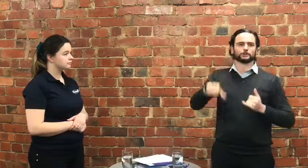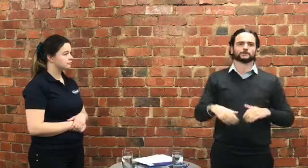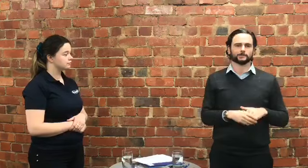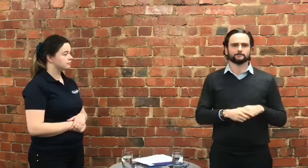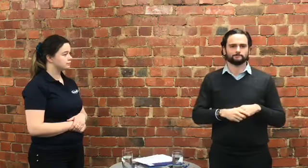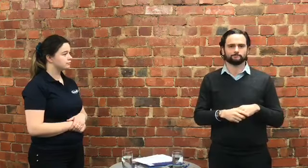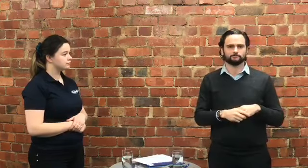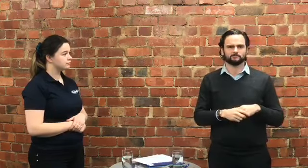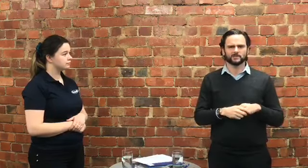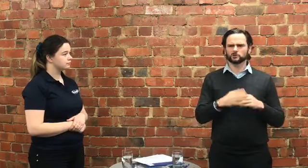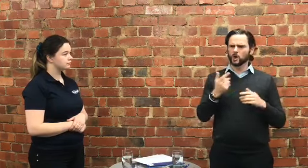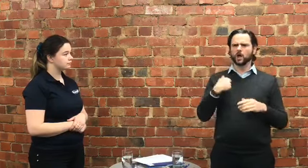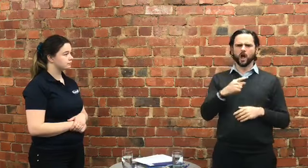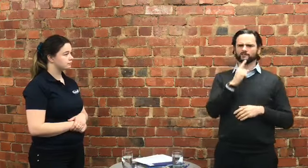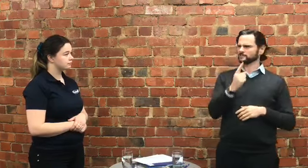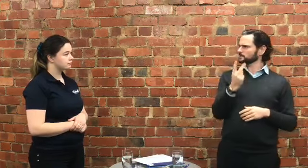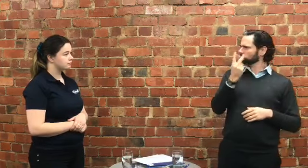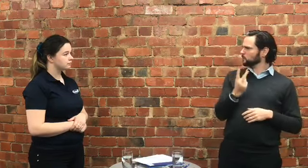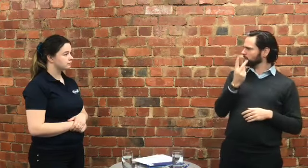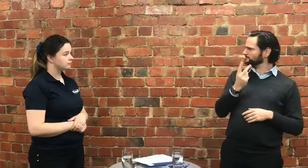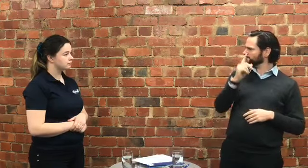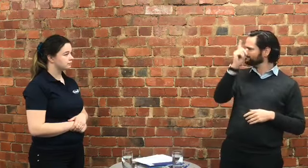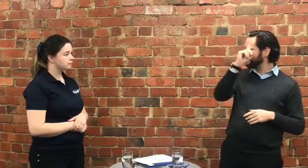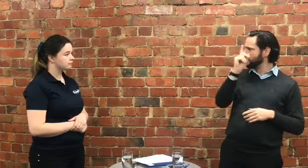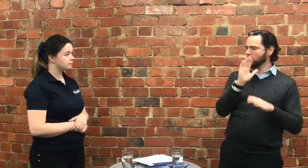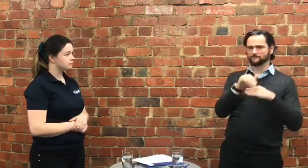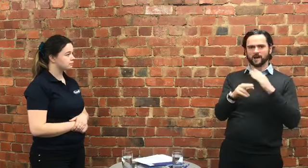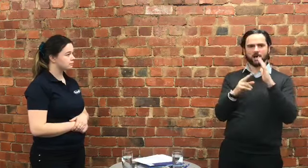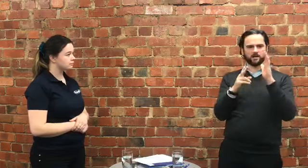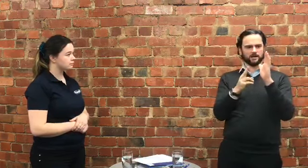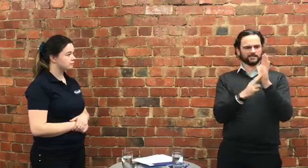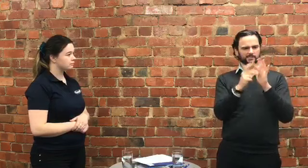you can tell the NDIS planner what you need.